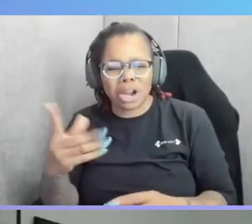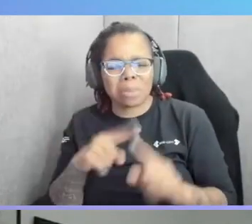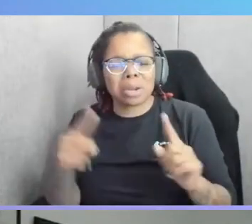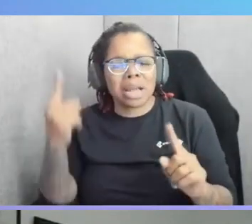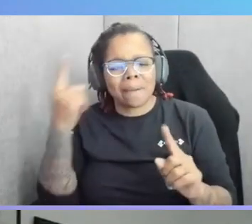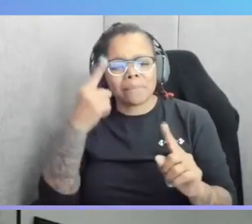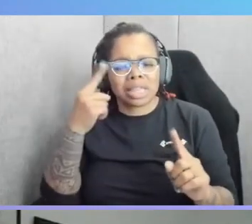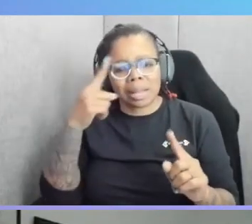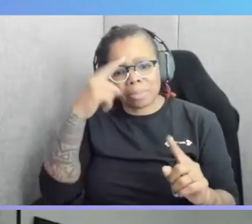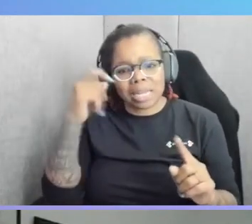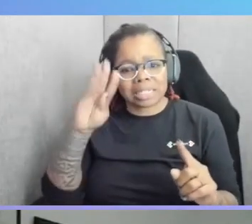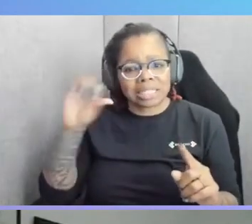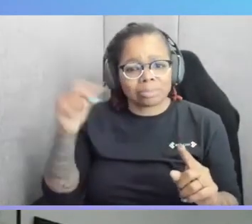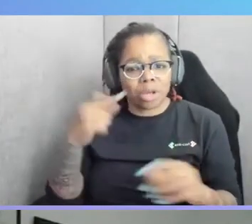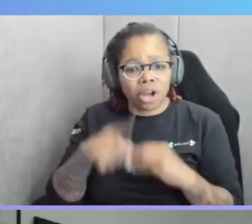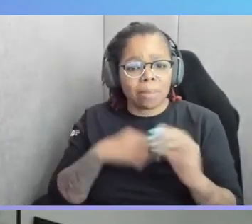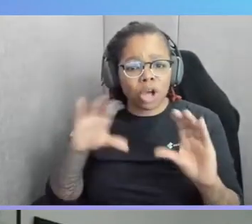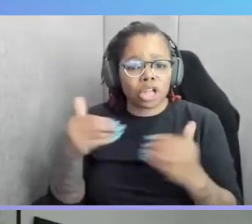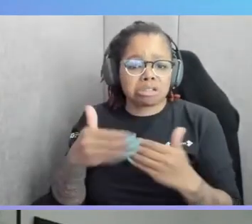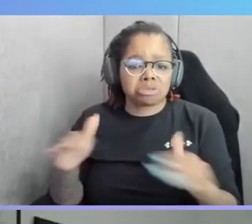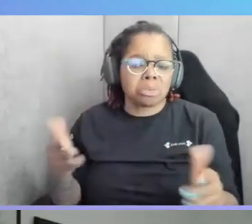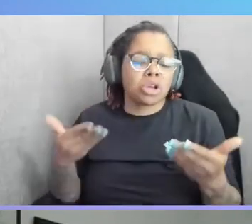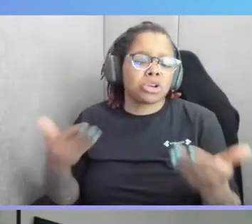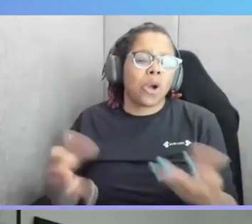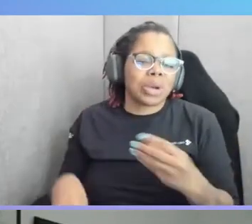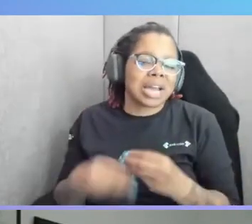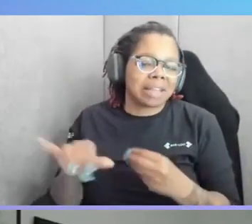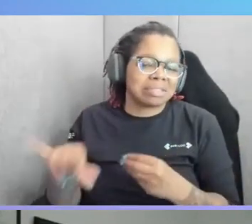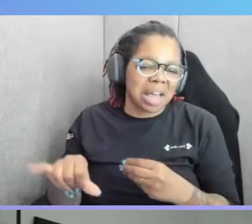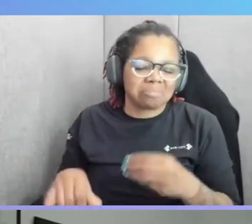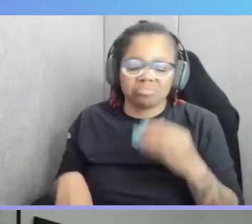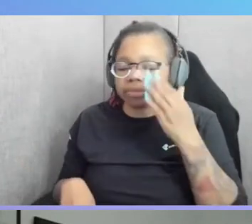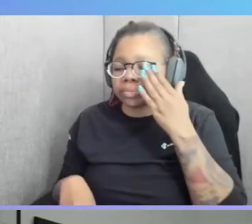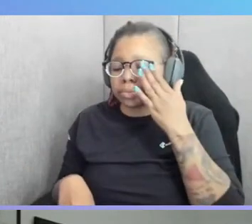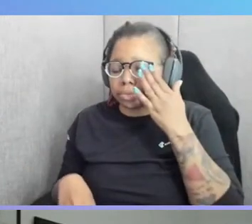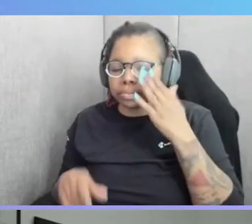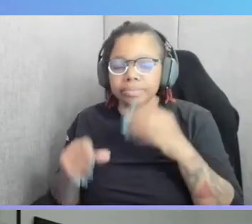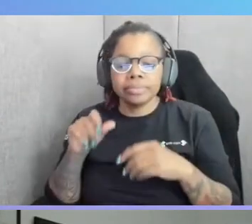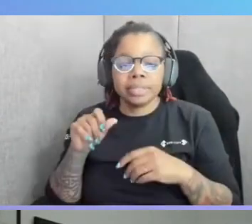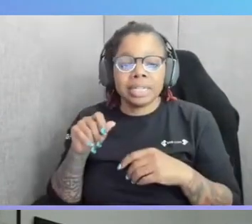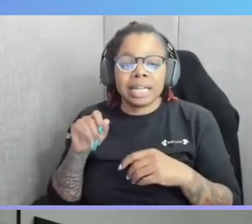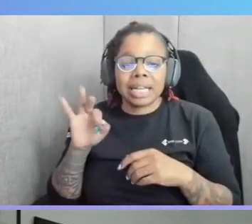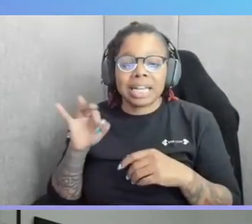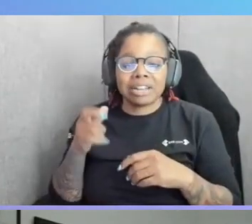since it's a blog about classroom size, let's go ahead and add that in. So So if they just encountered the image in